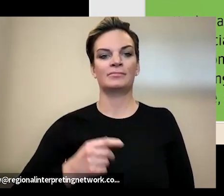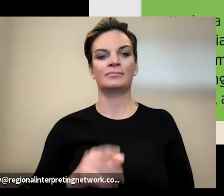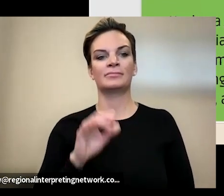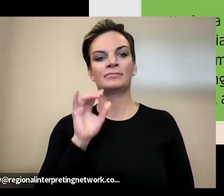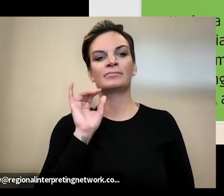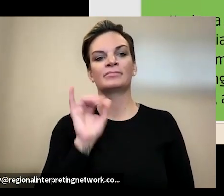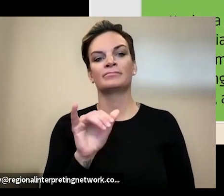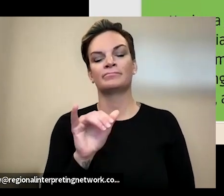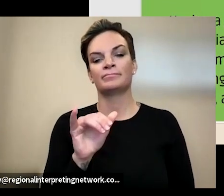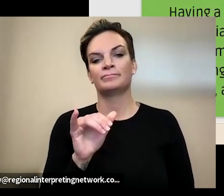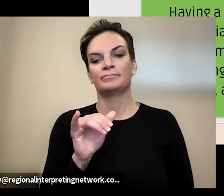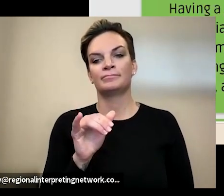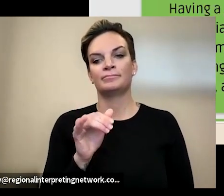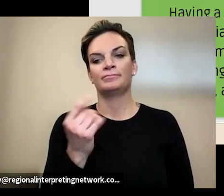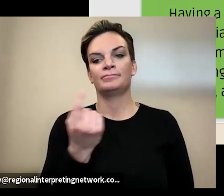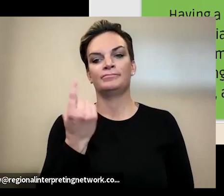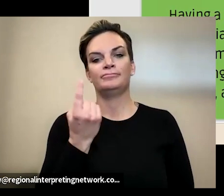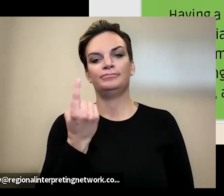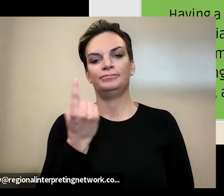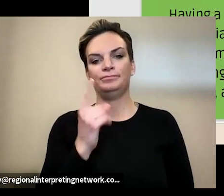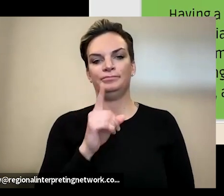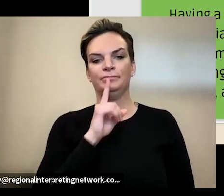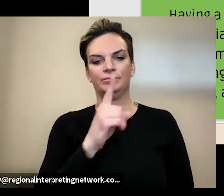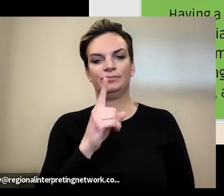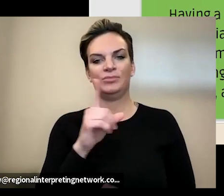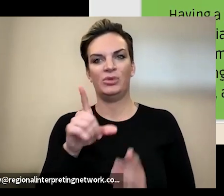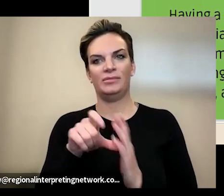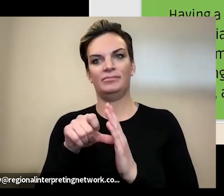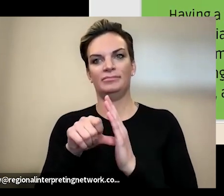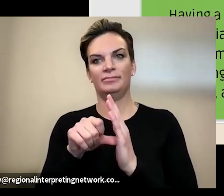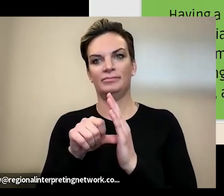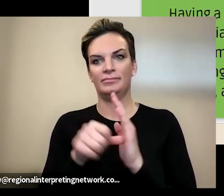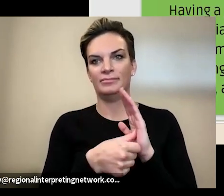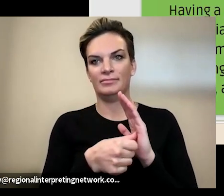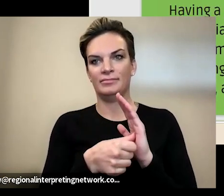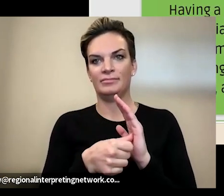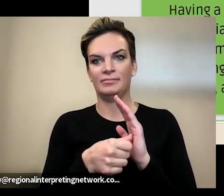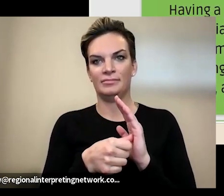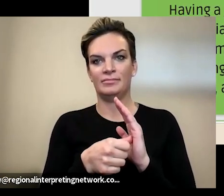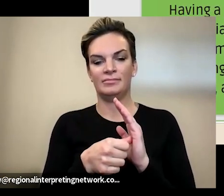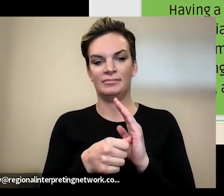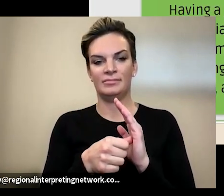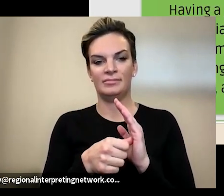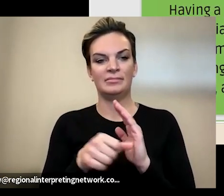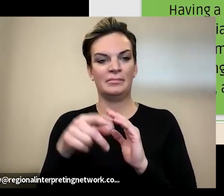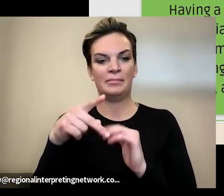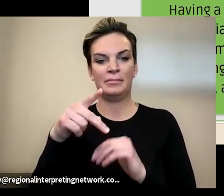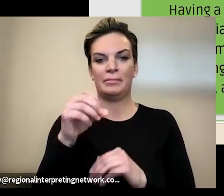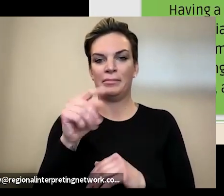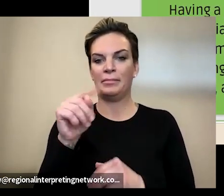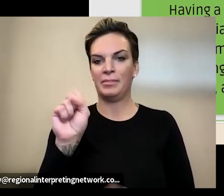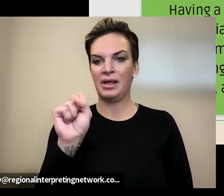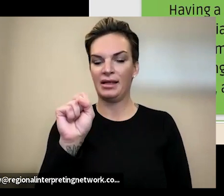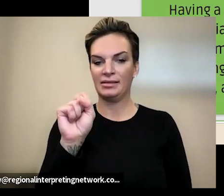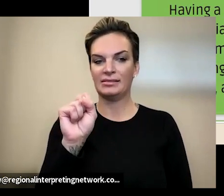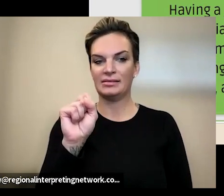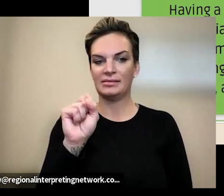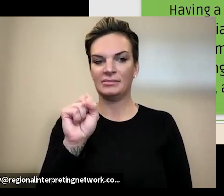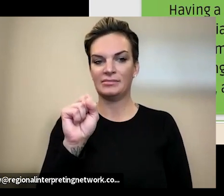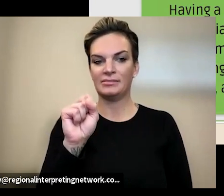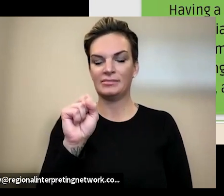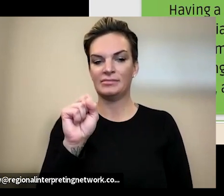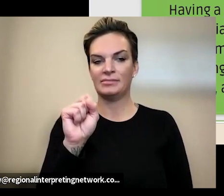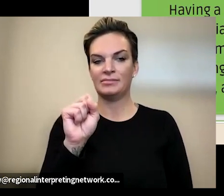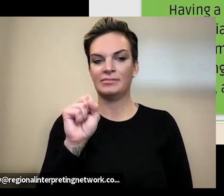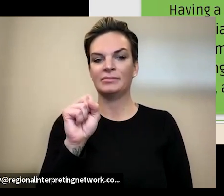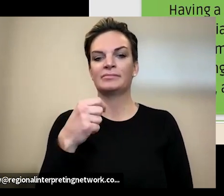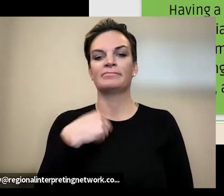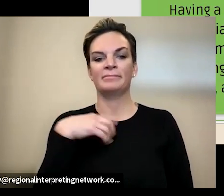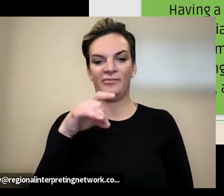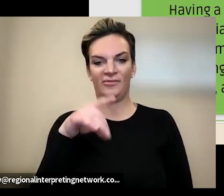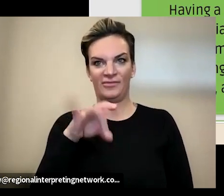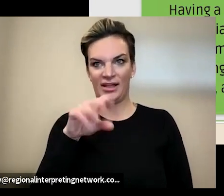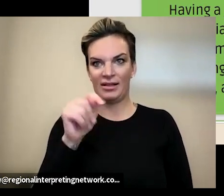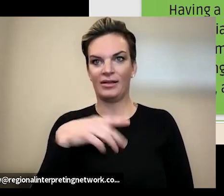stuck out to to me is that POTS was discussed with me when I got the diagnosis and they said